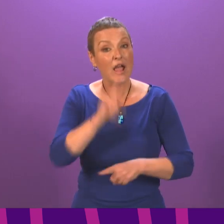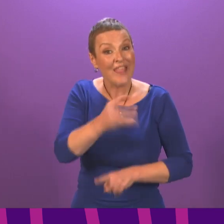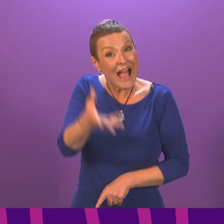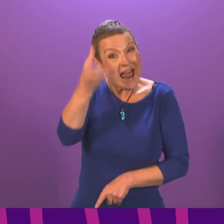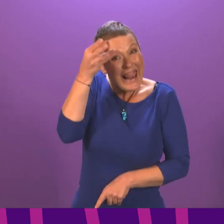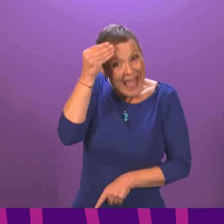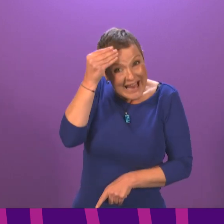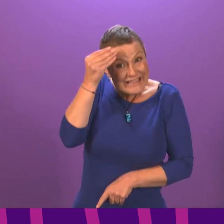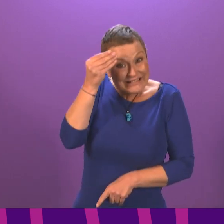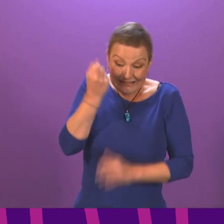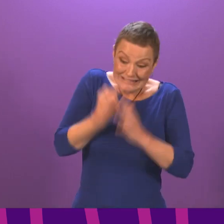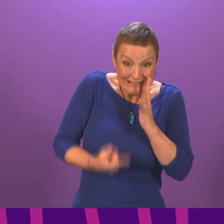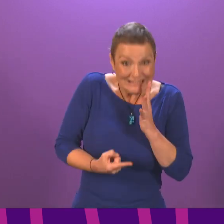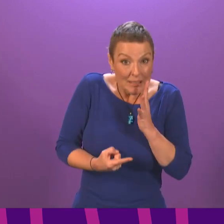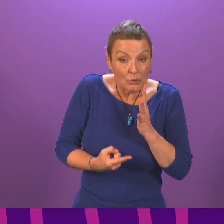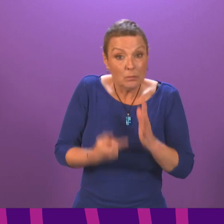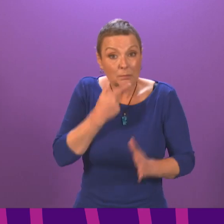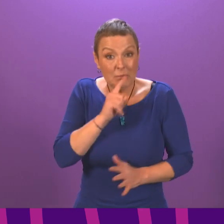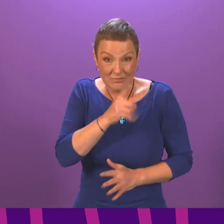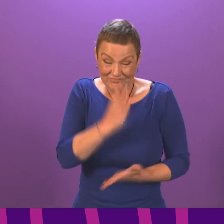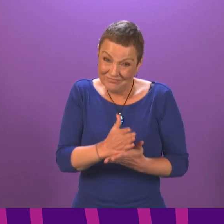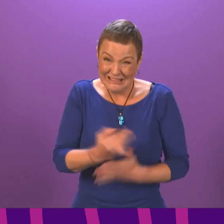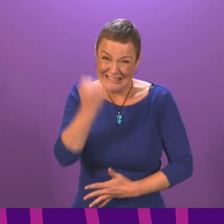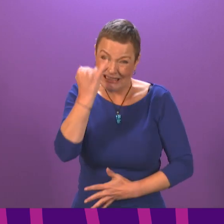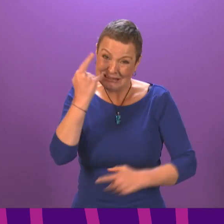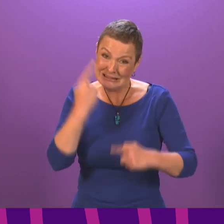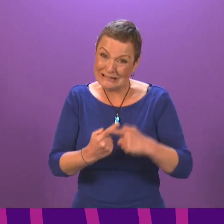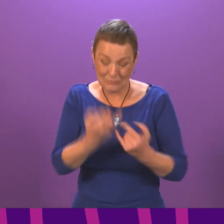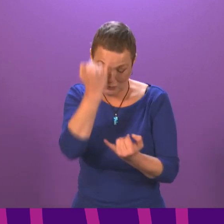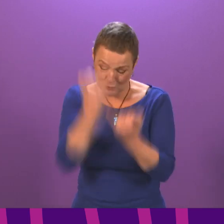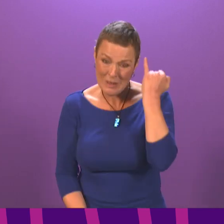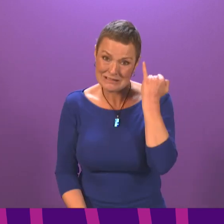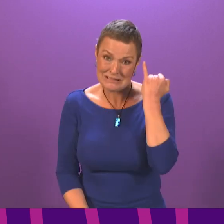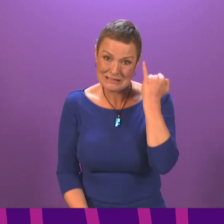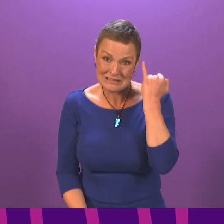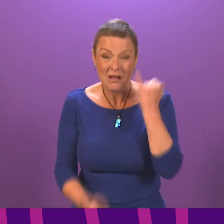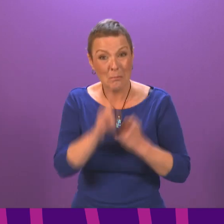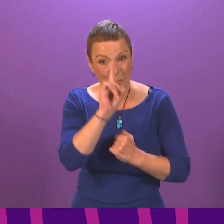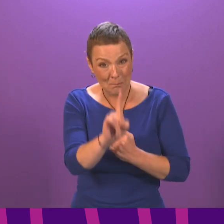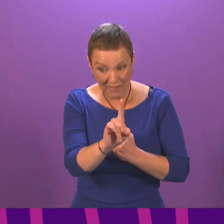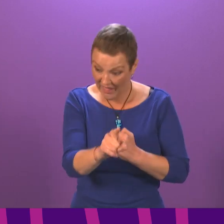deaths from Covid are six times higher than those of the general population; in younger